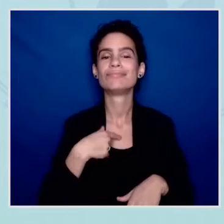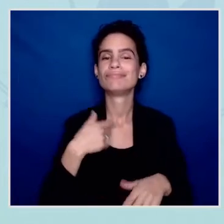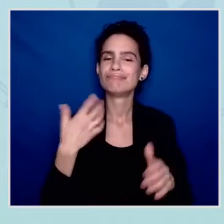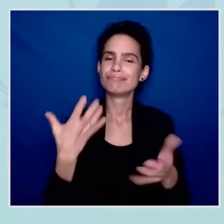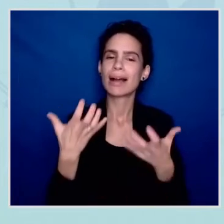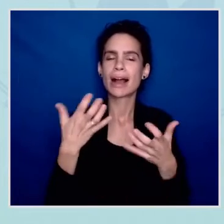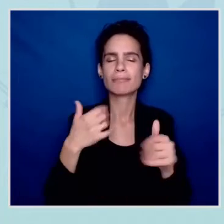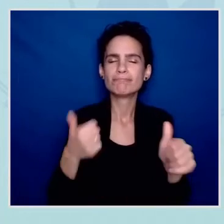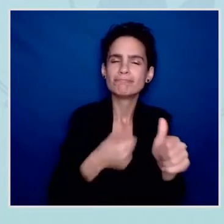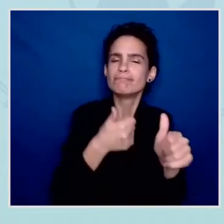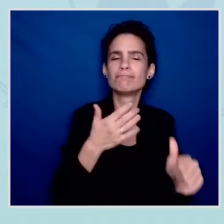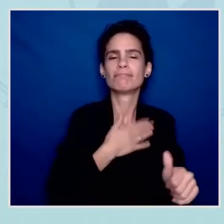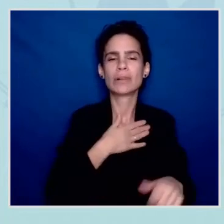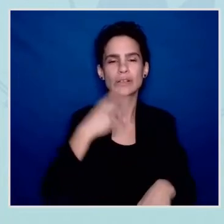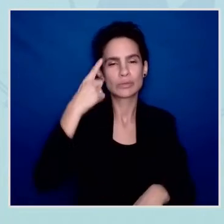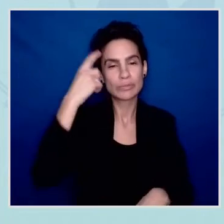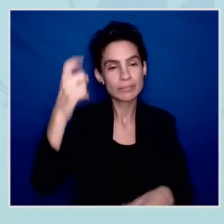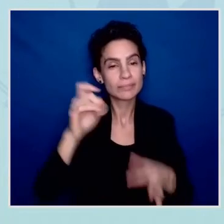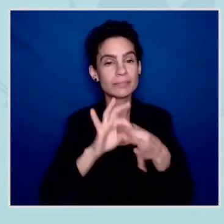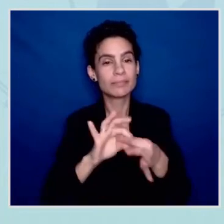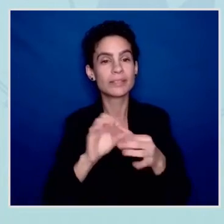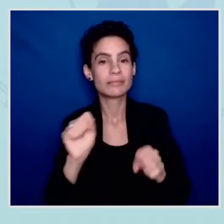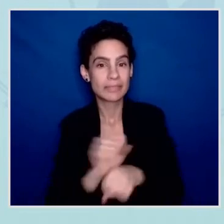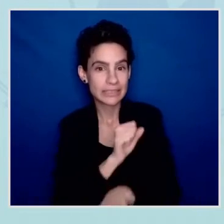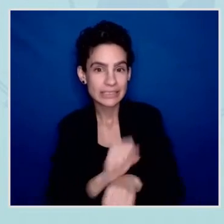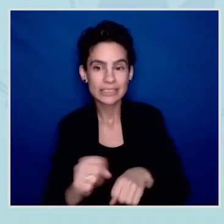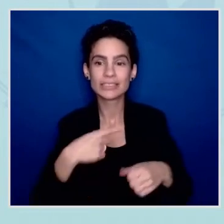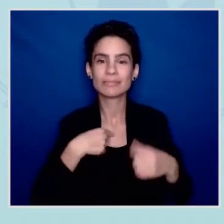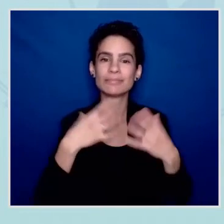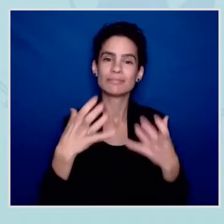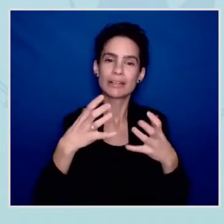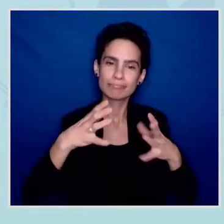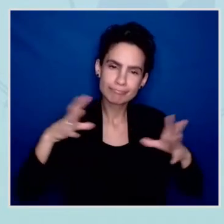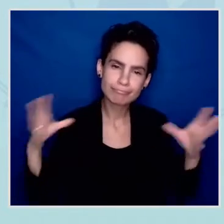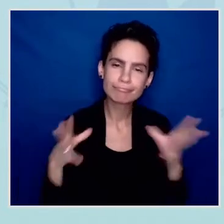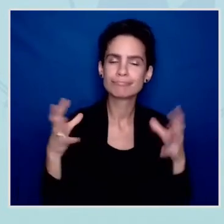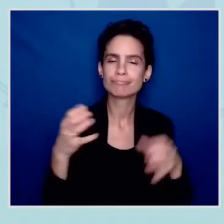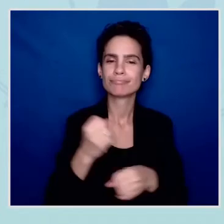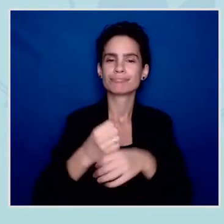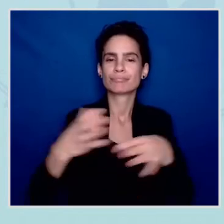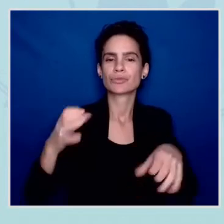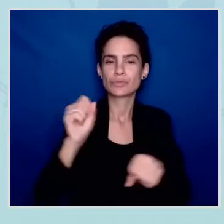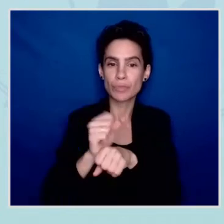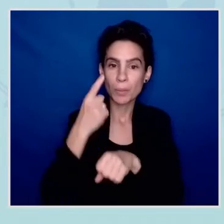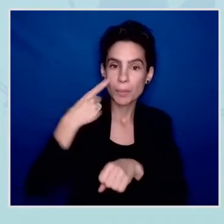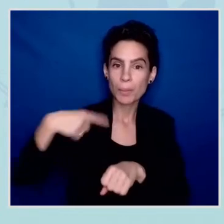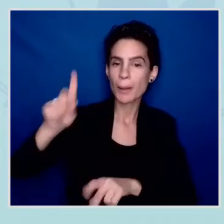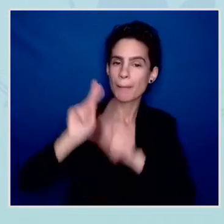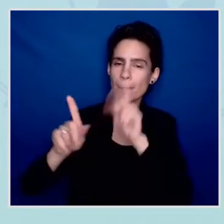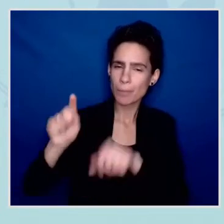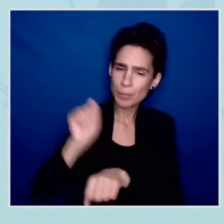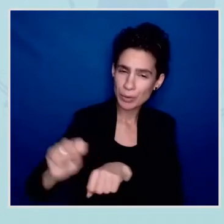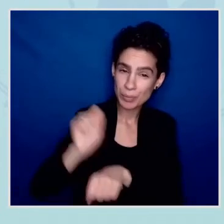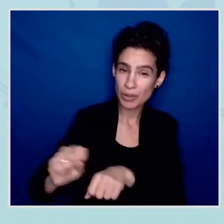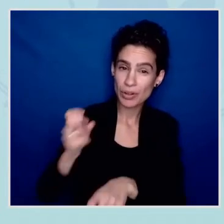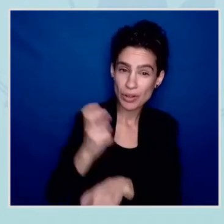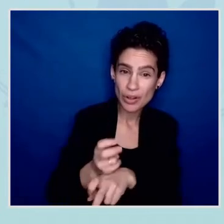GET THROUGH, AND I WENT ON TO COLLEGE AND I STARTED TO CHASE